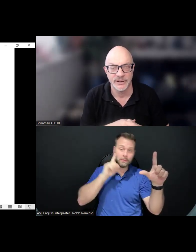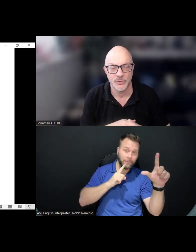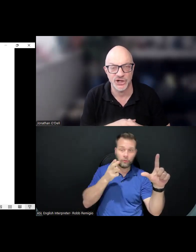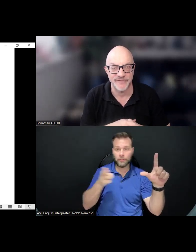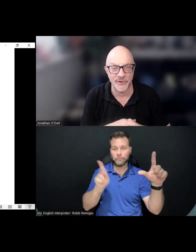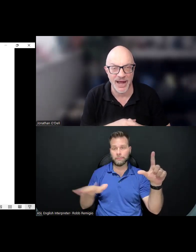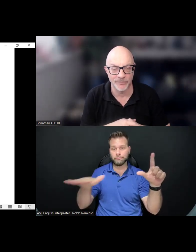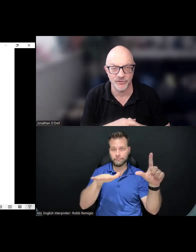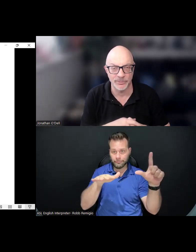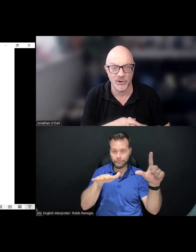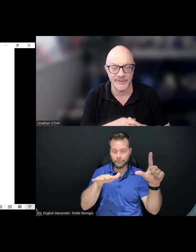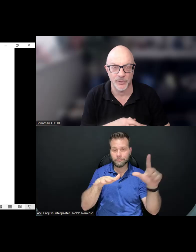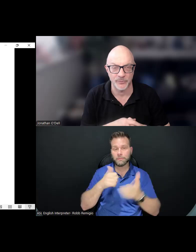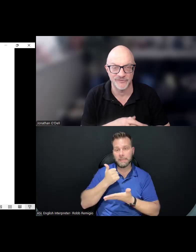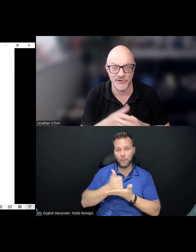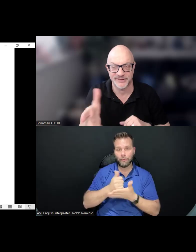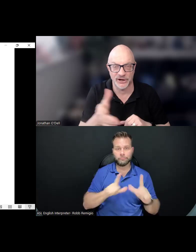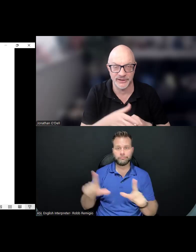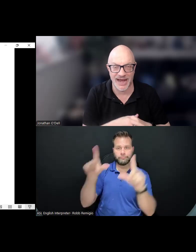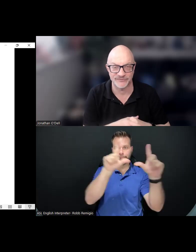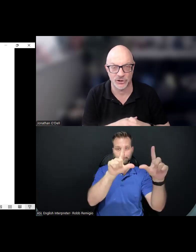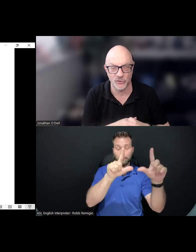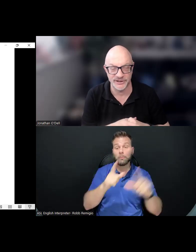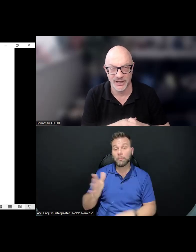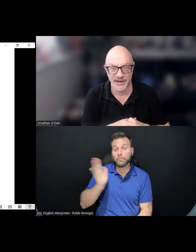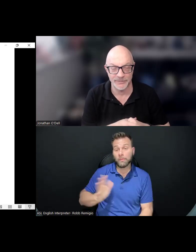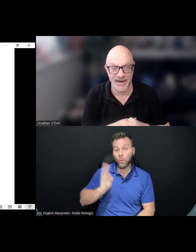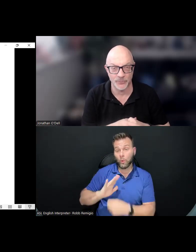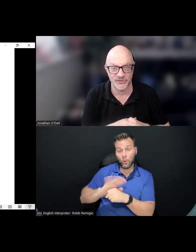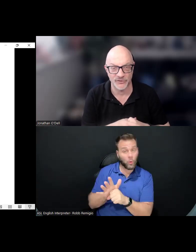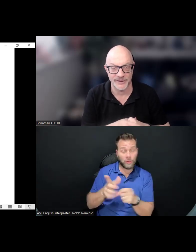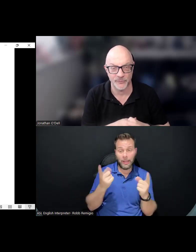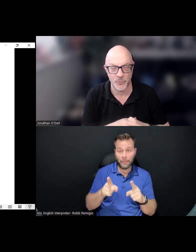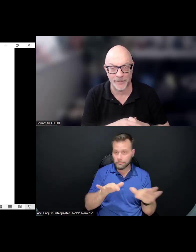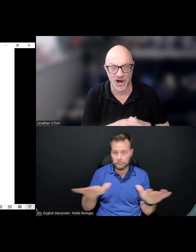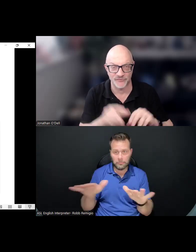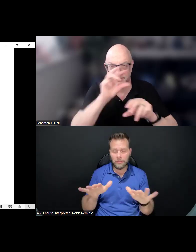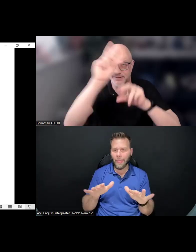display for the benefit of the Which is very helpful because when we first started absent